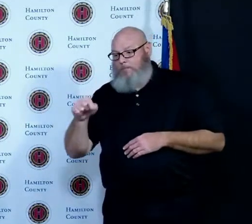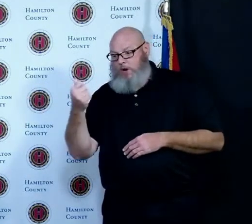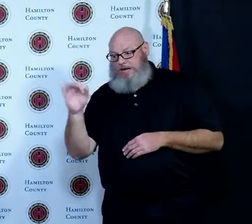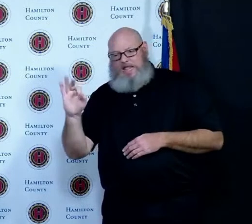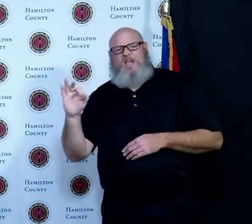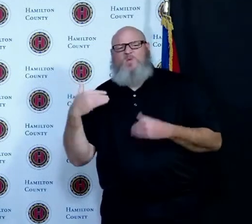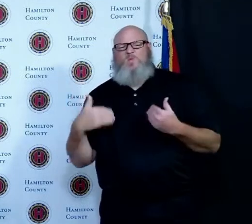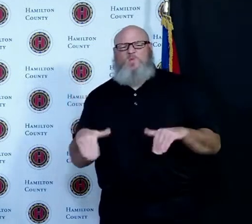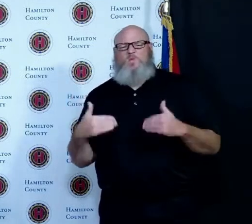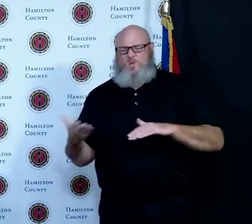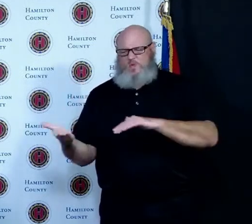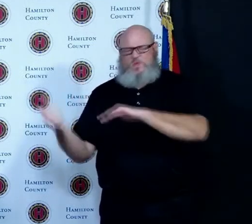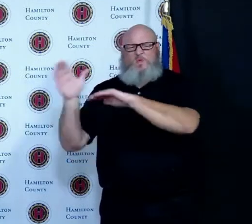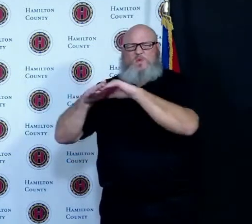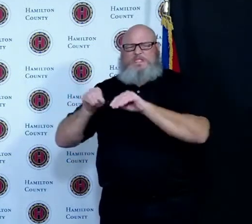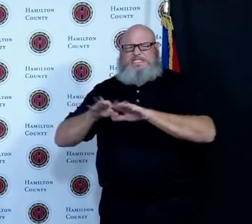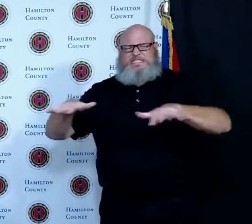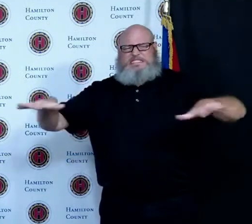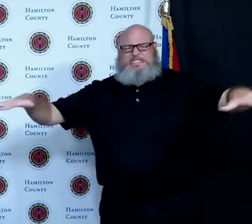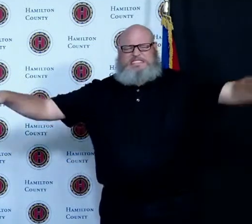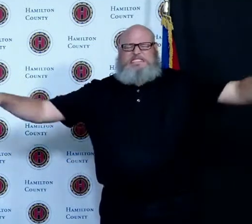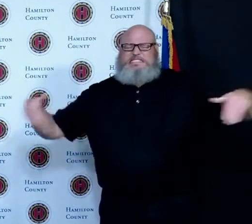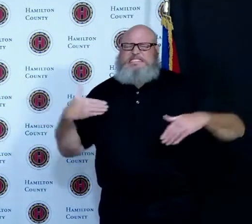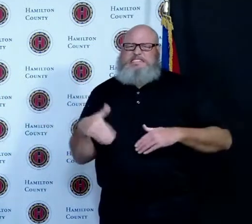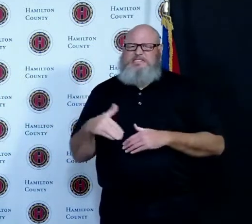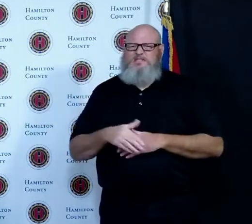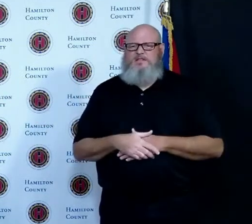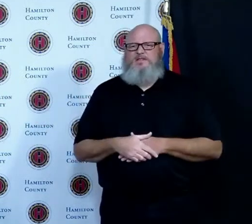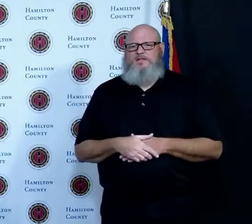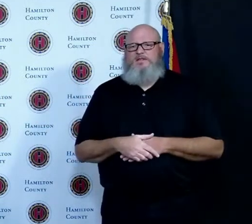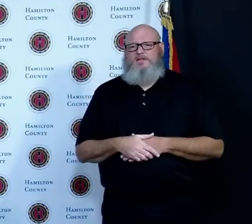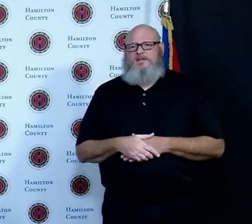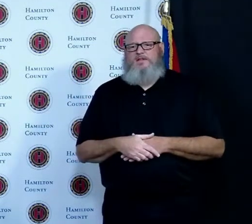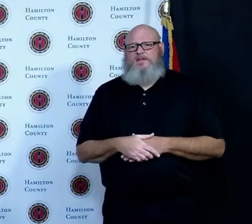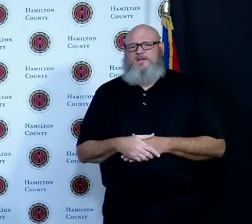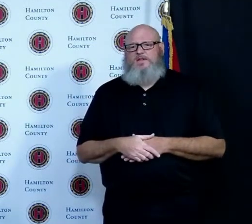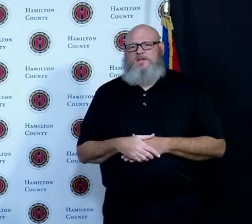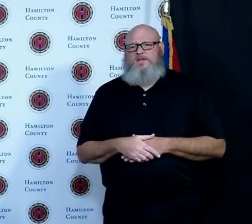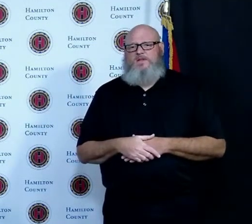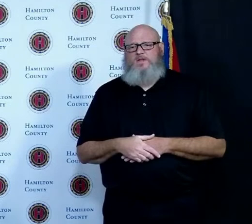know that these two metrics really closely tied to the number of individuals that are hospitalized